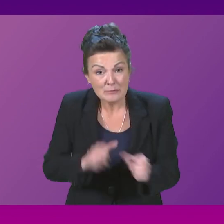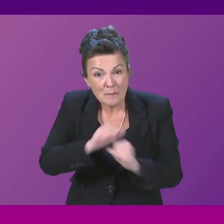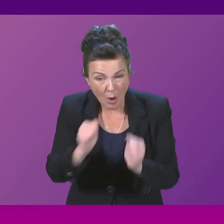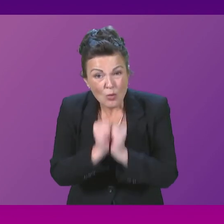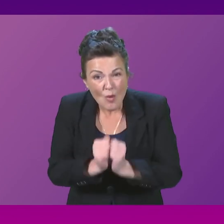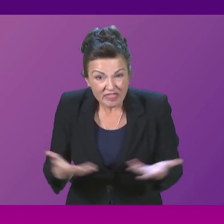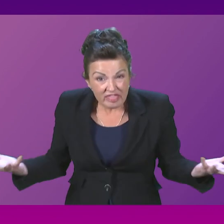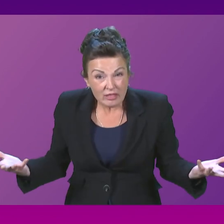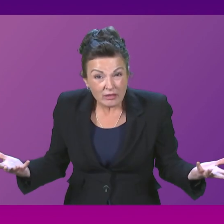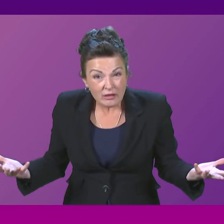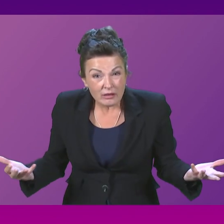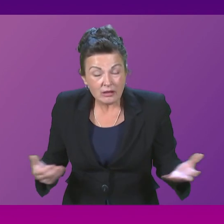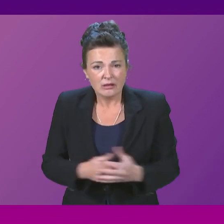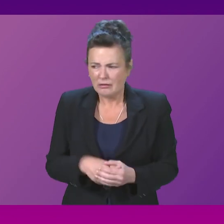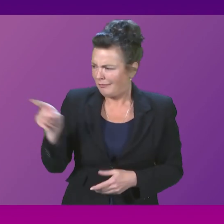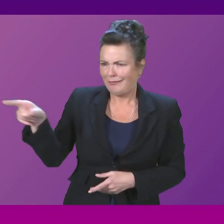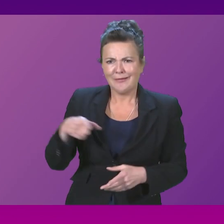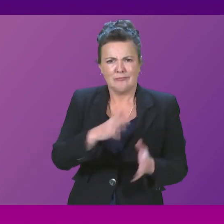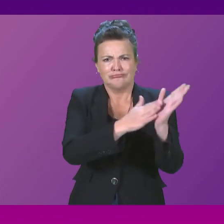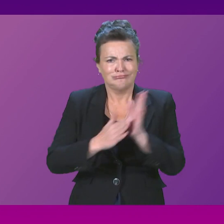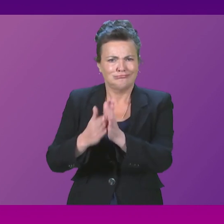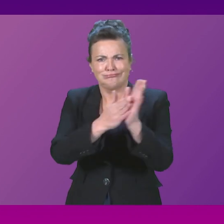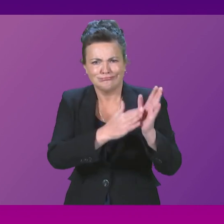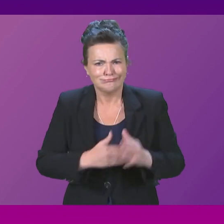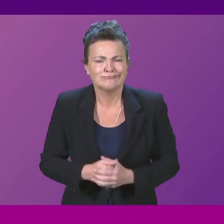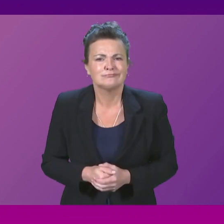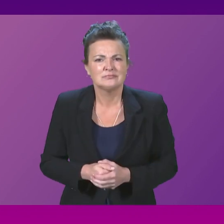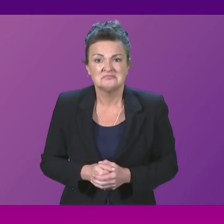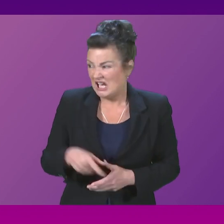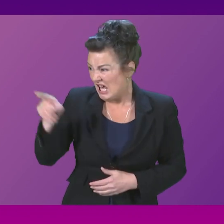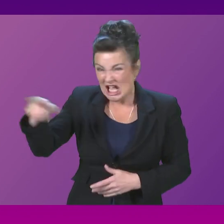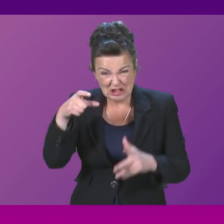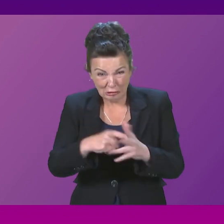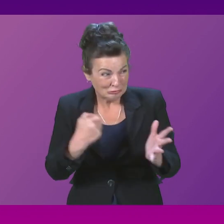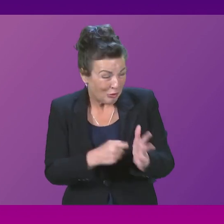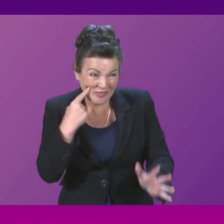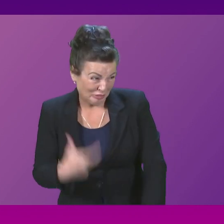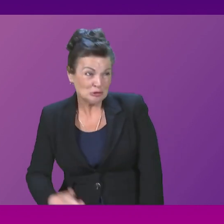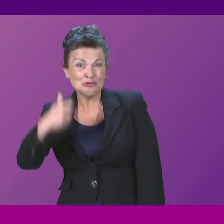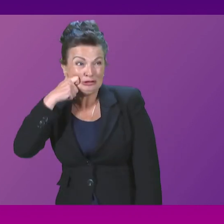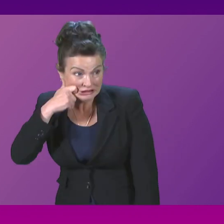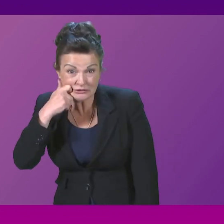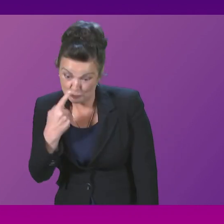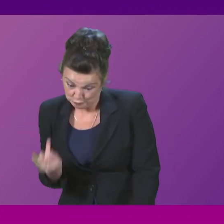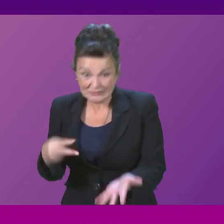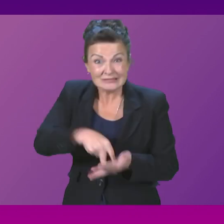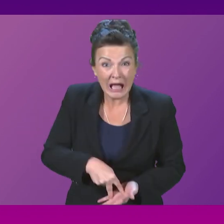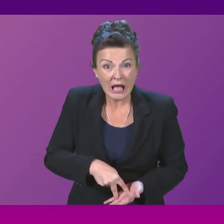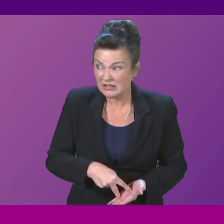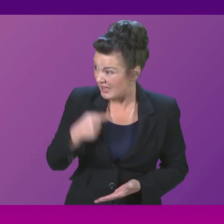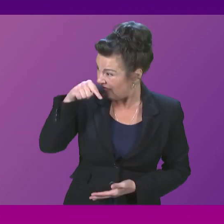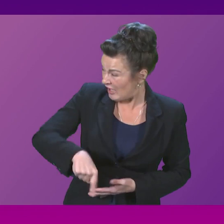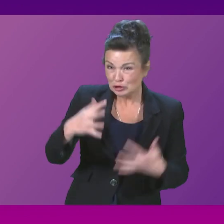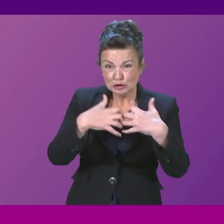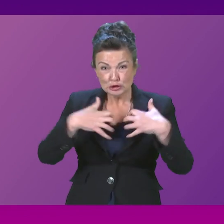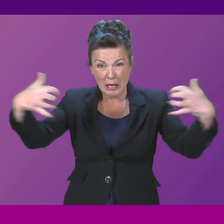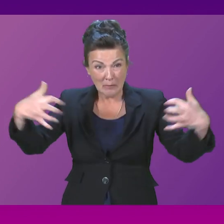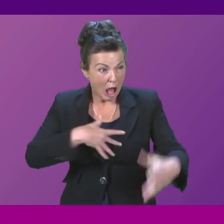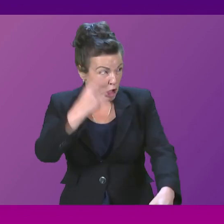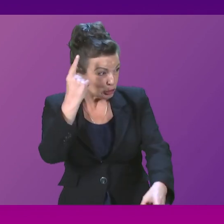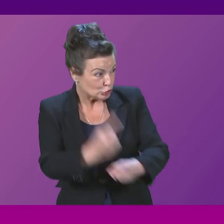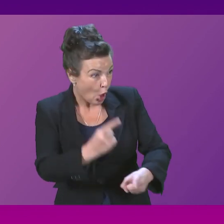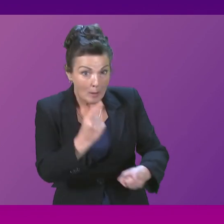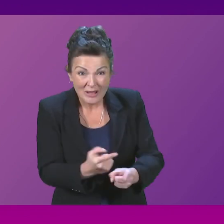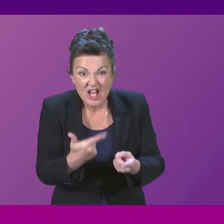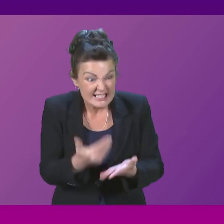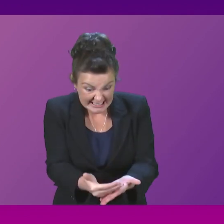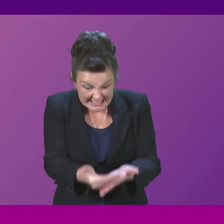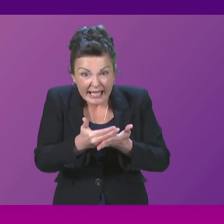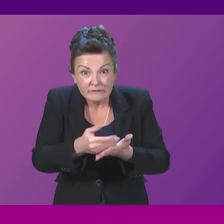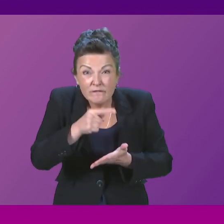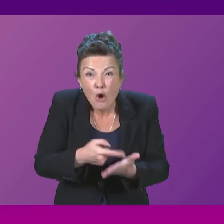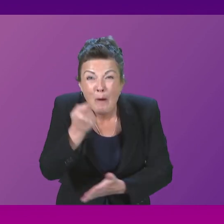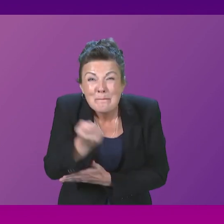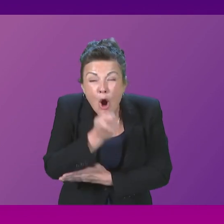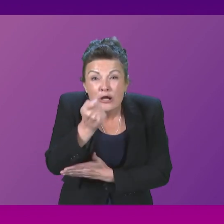He has the nerve to stand up in this chamber and talk about security for pensions—that